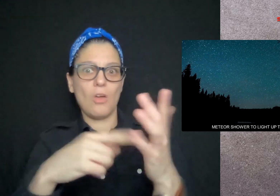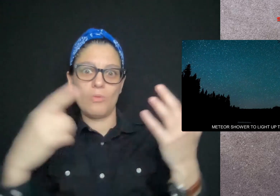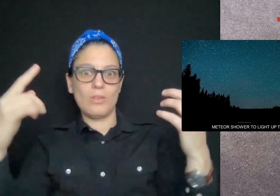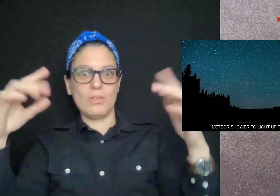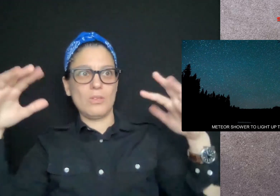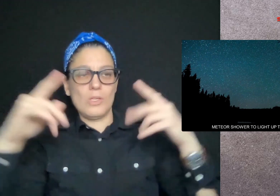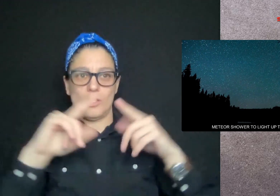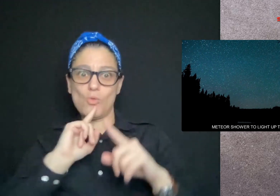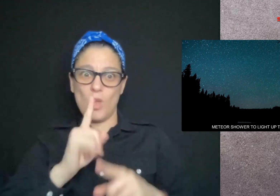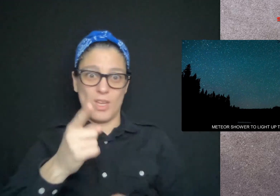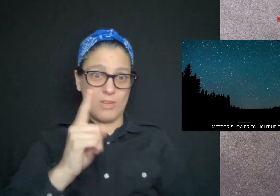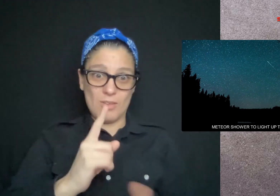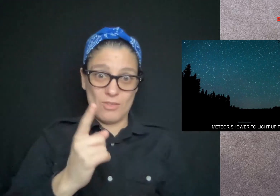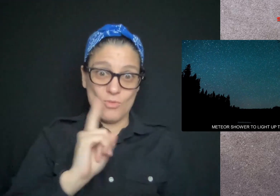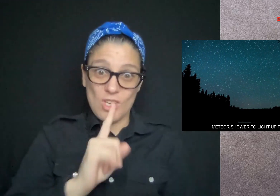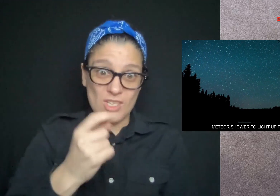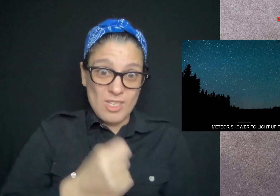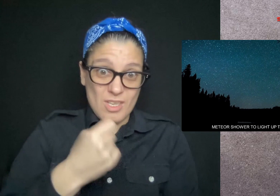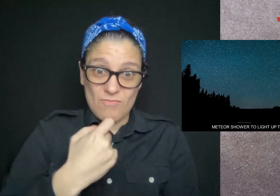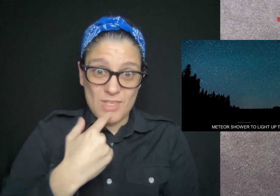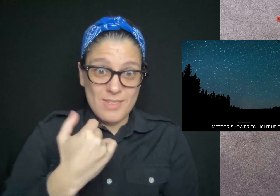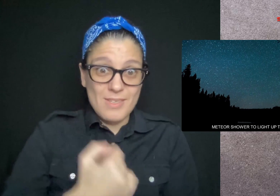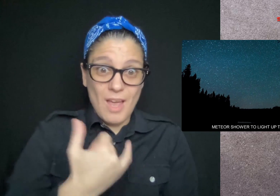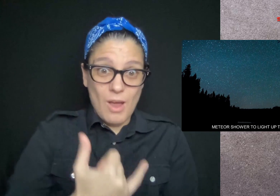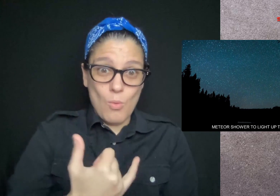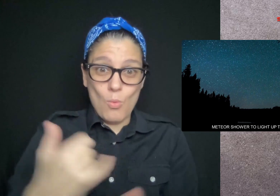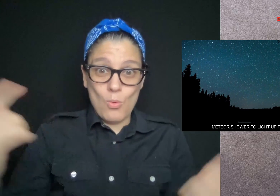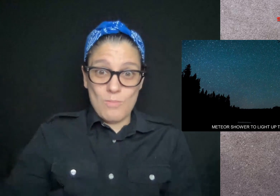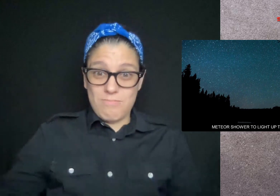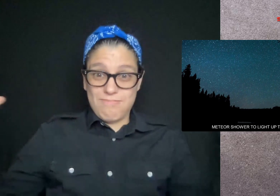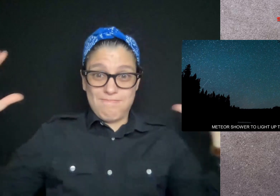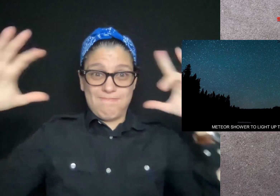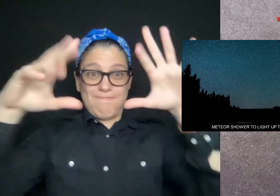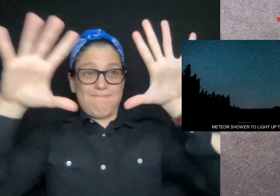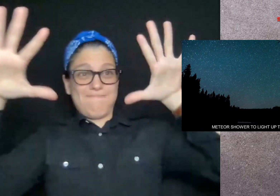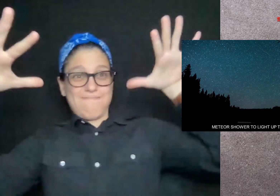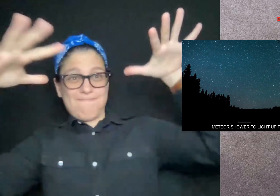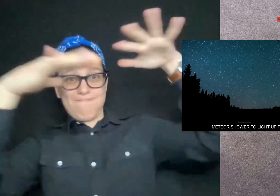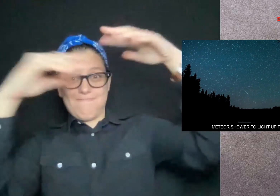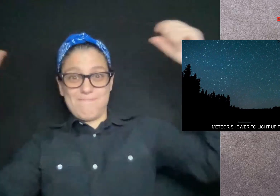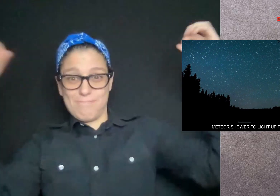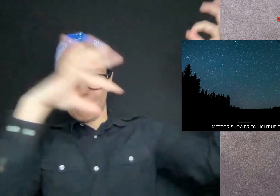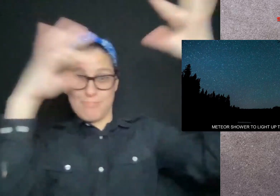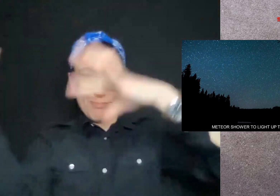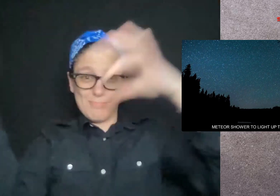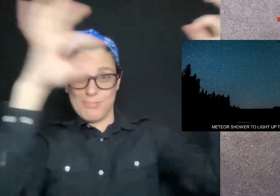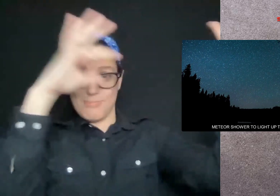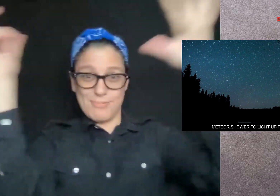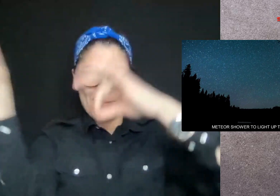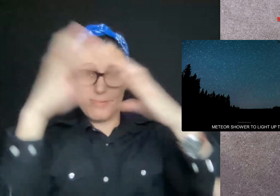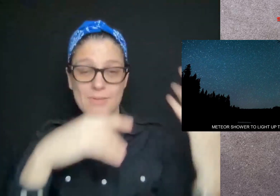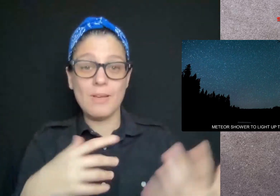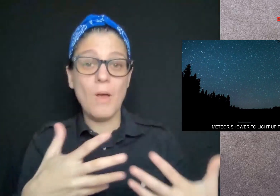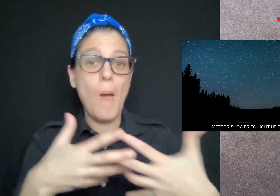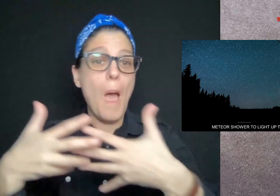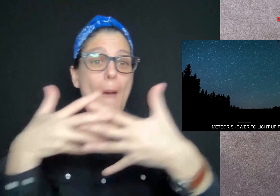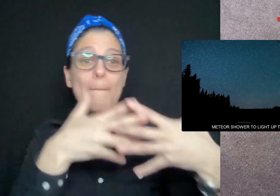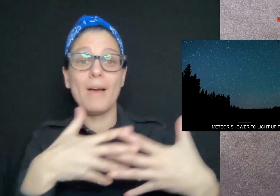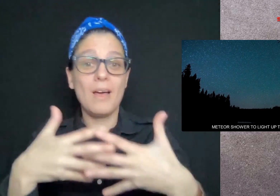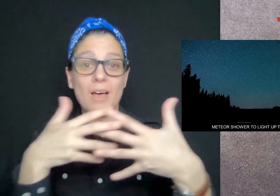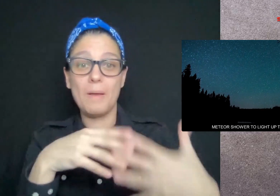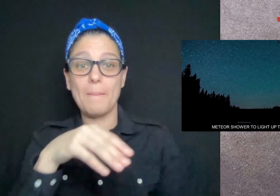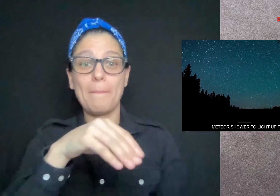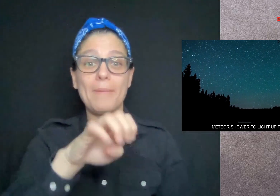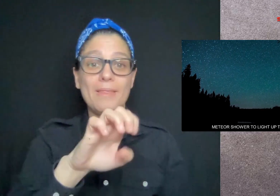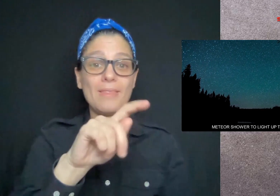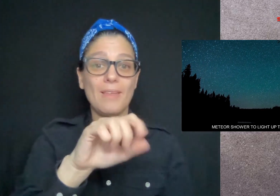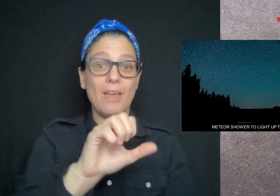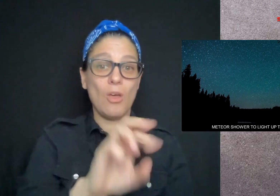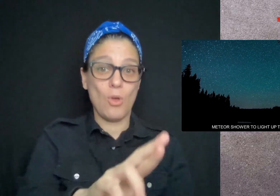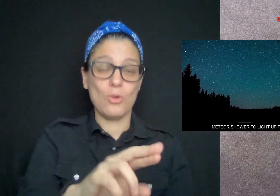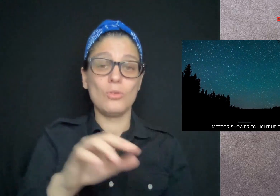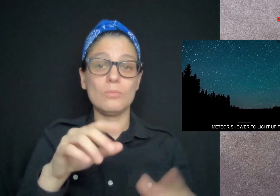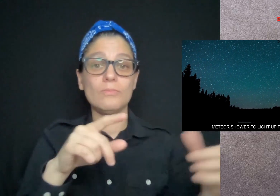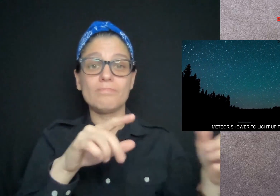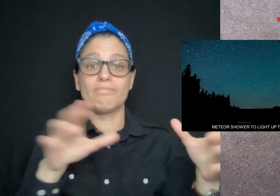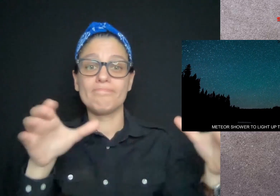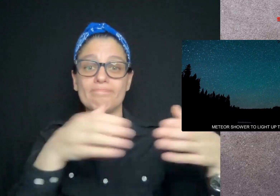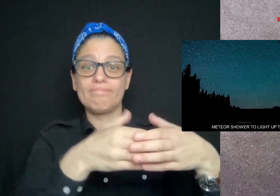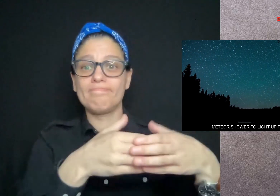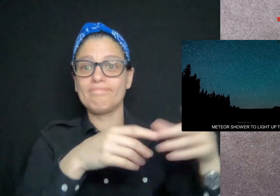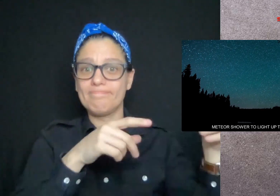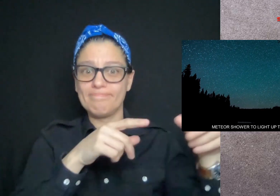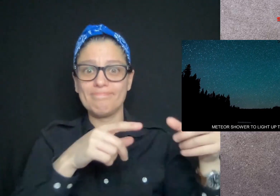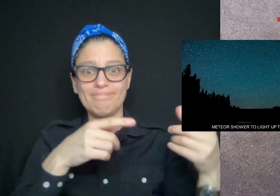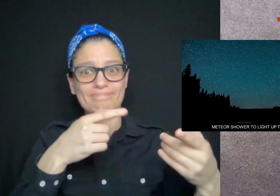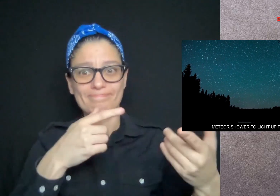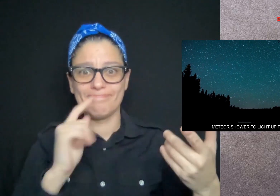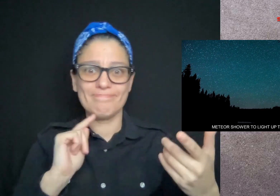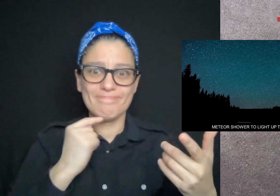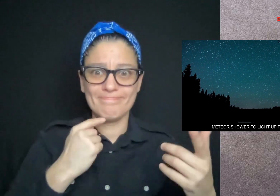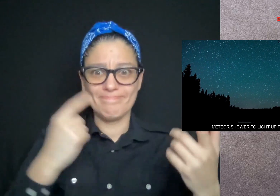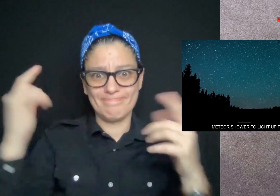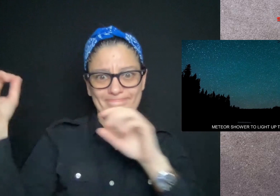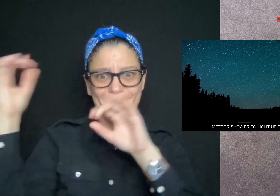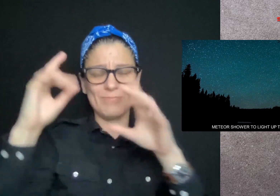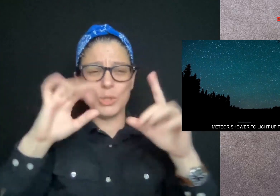the eta aquariids meteor shower is very active right now the American meteor